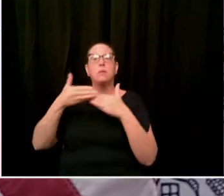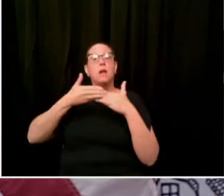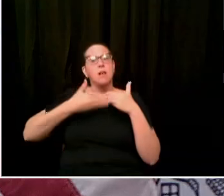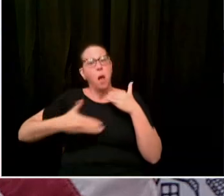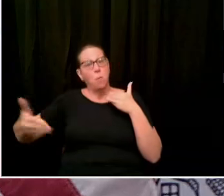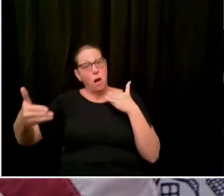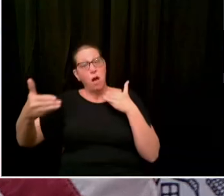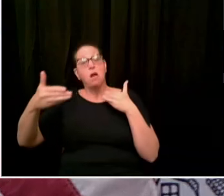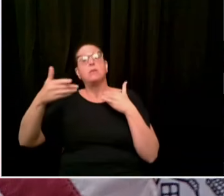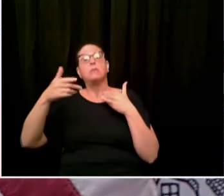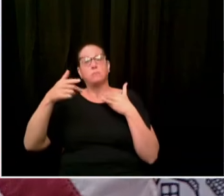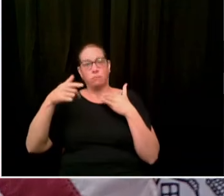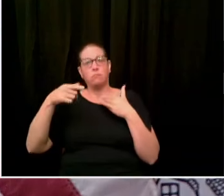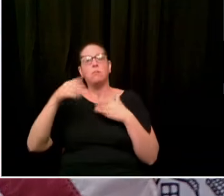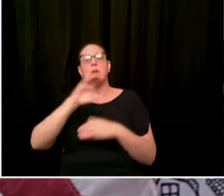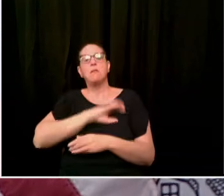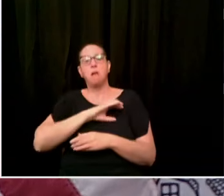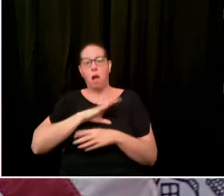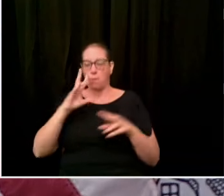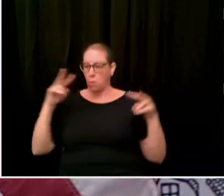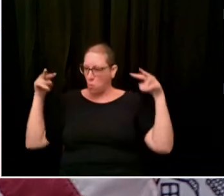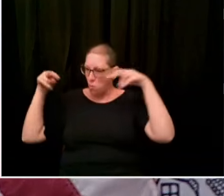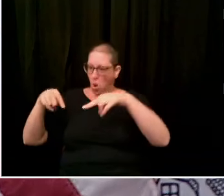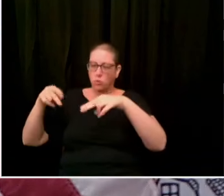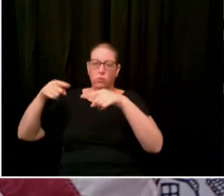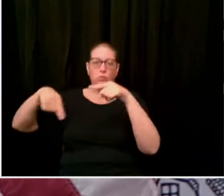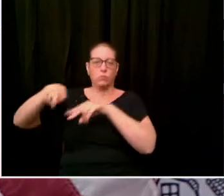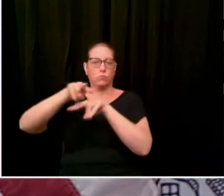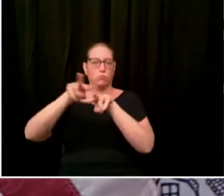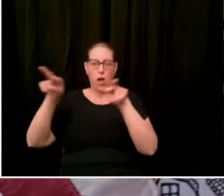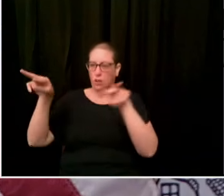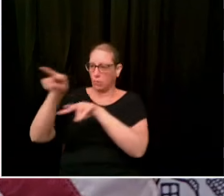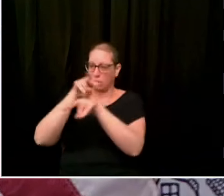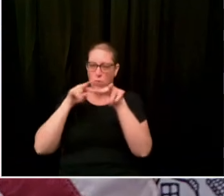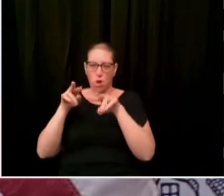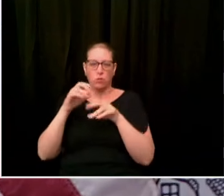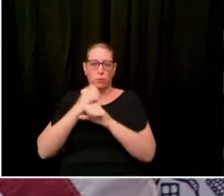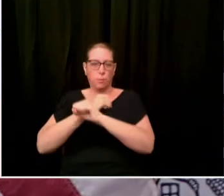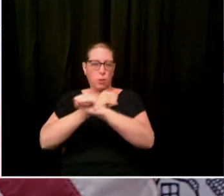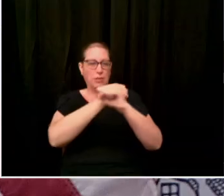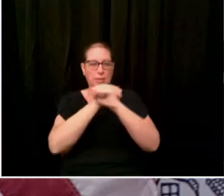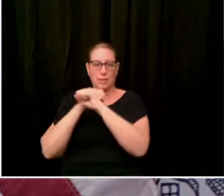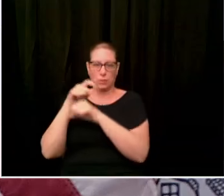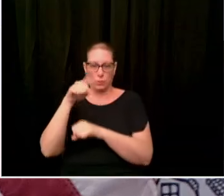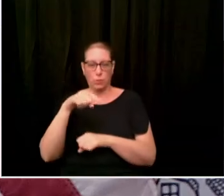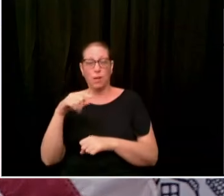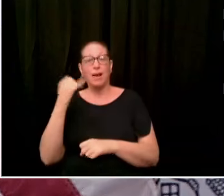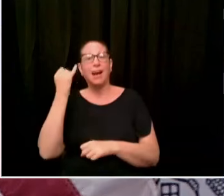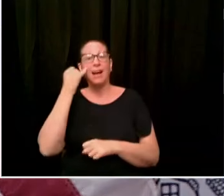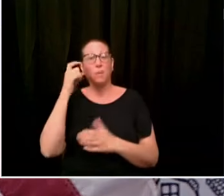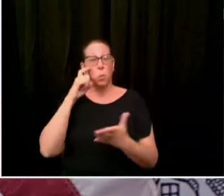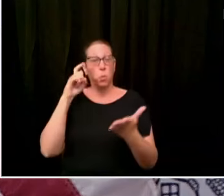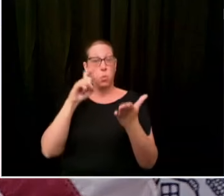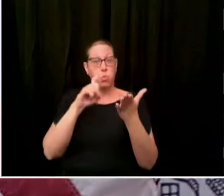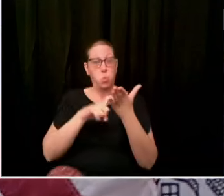ENSURE THAT THERE IS A STRONG NYPD PRESENCE ANY TIME ANYWHERE WE SEE